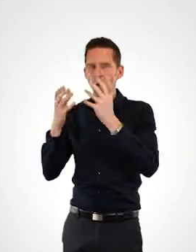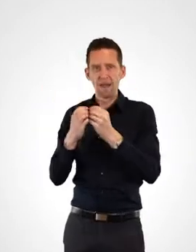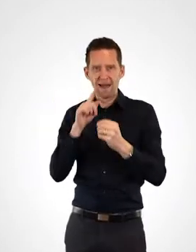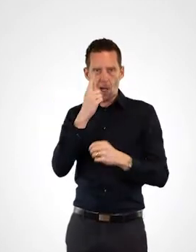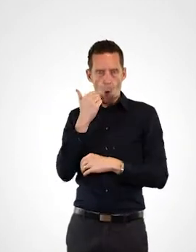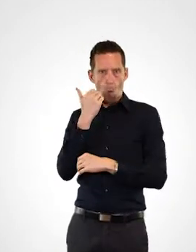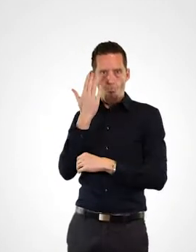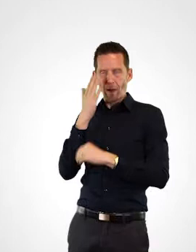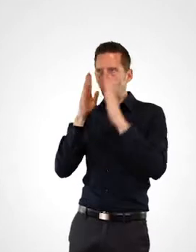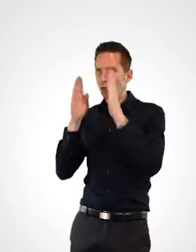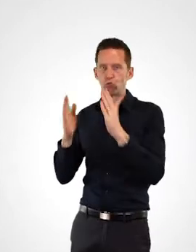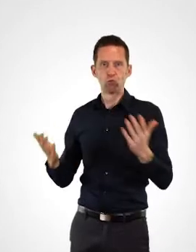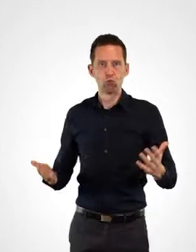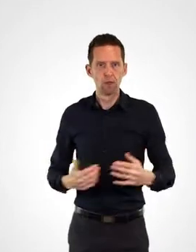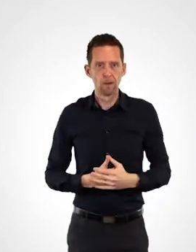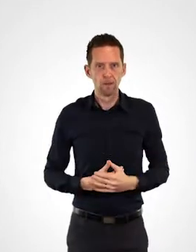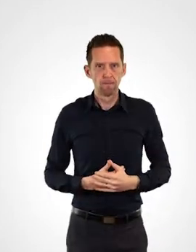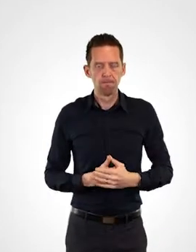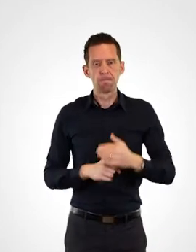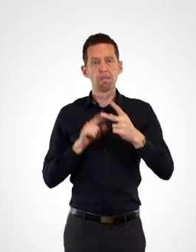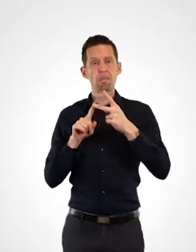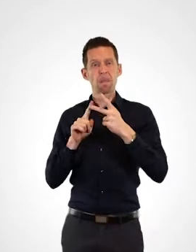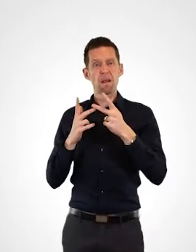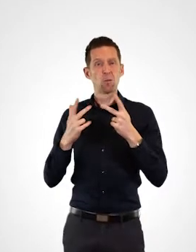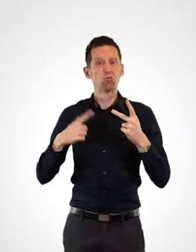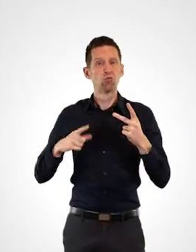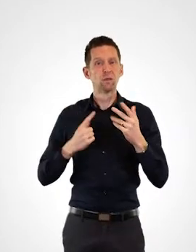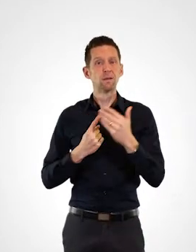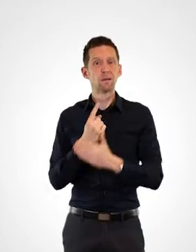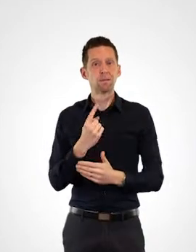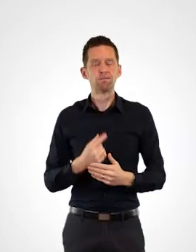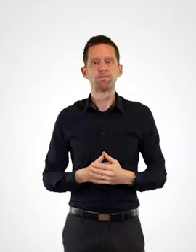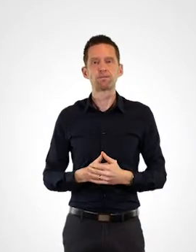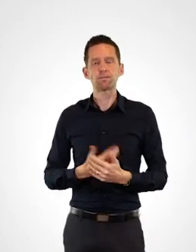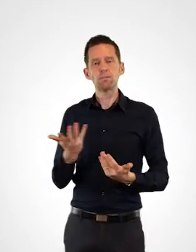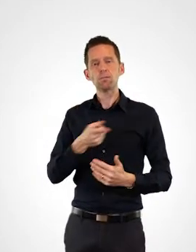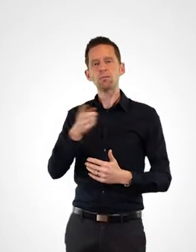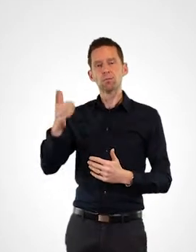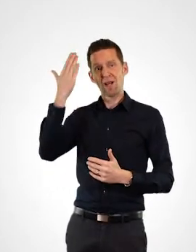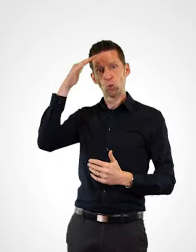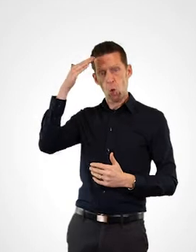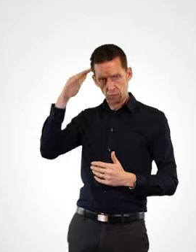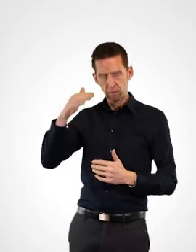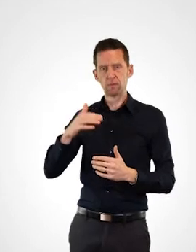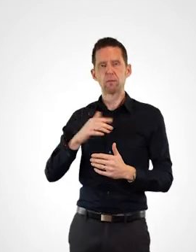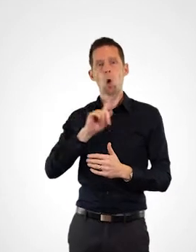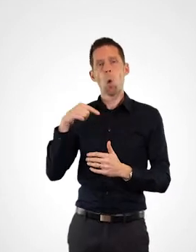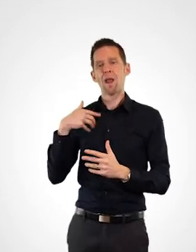they may not always be able to concentrate.